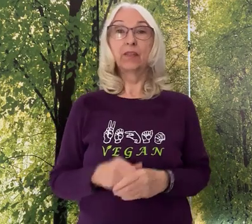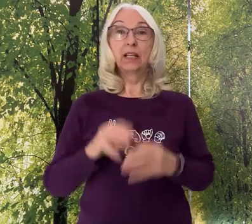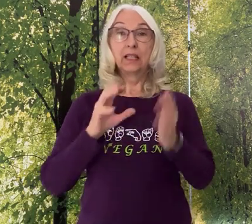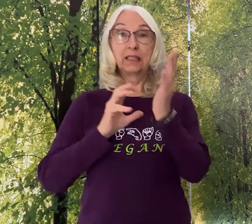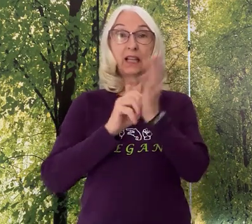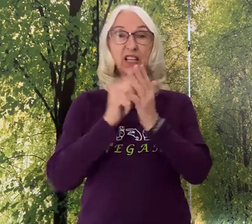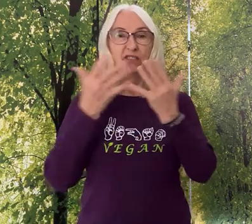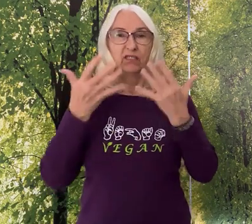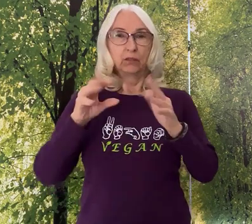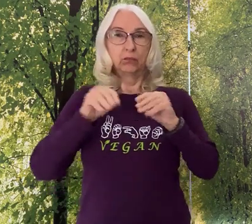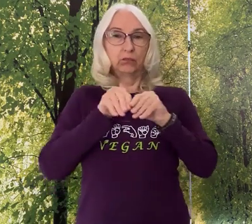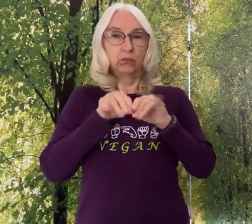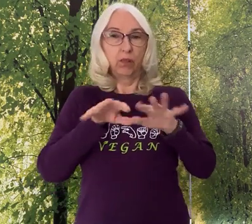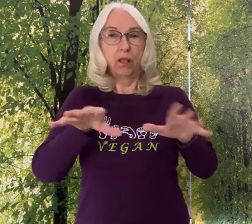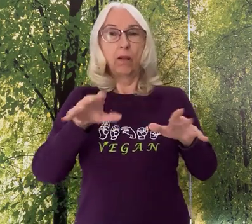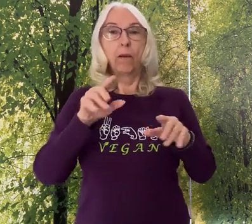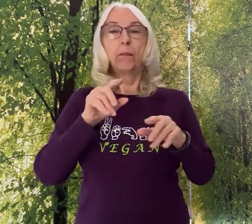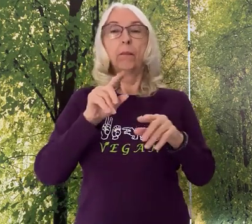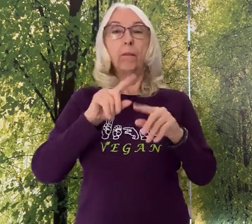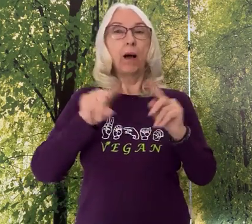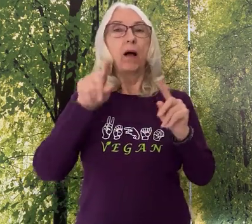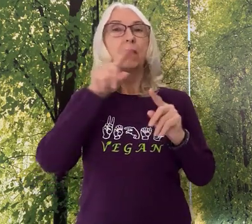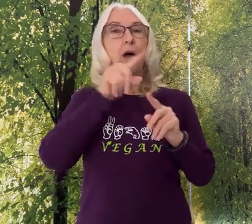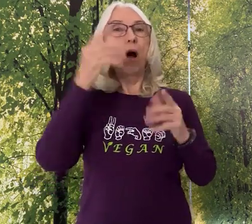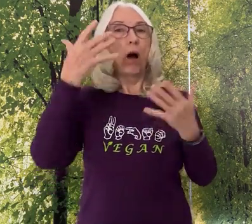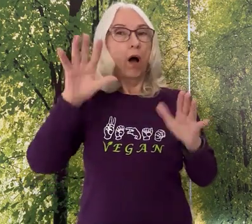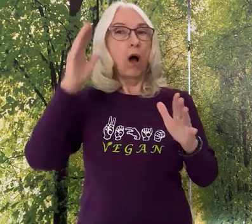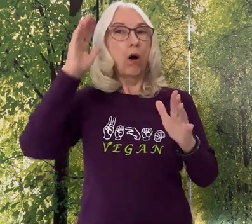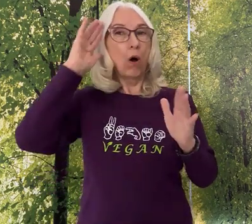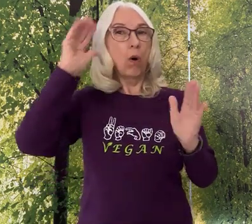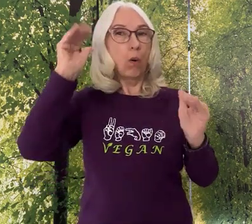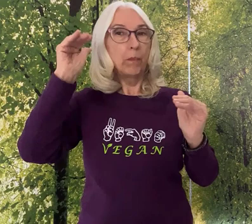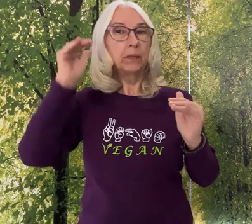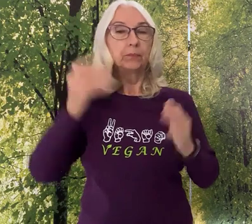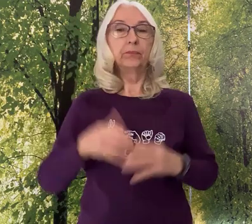Cancer Spreads, But There is Hope.